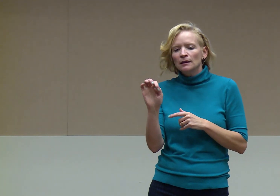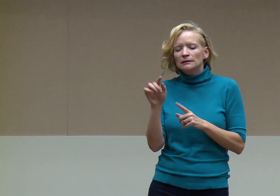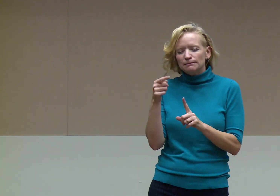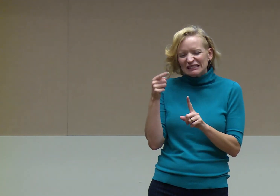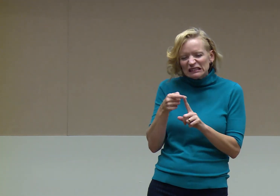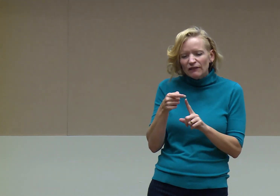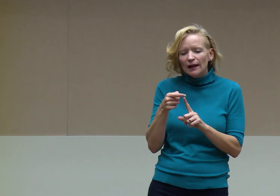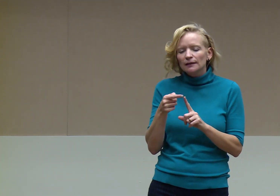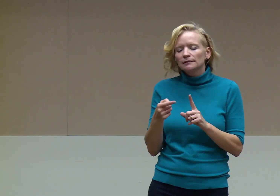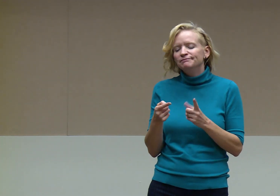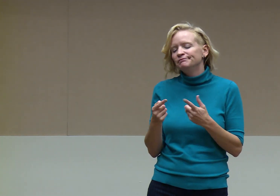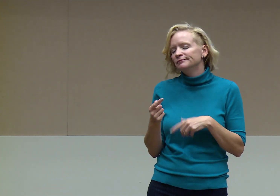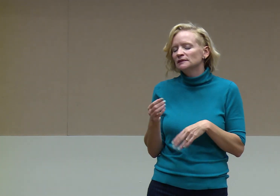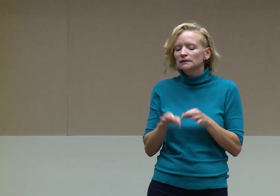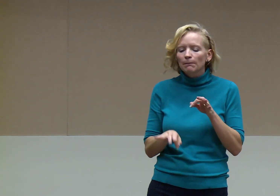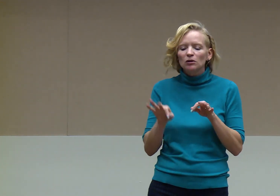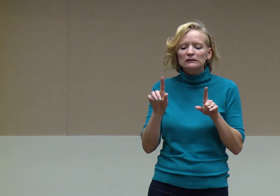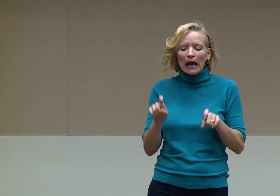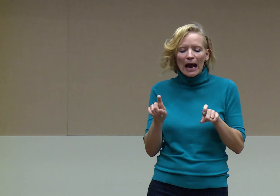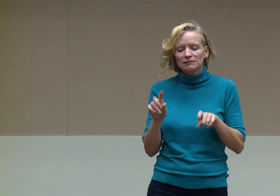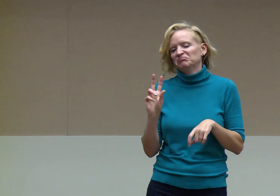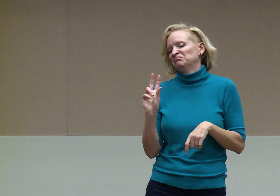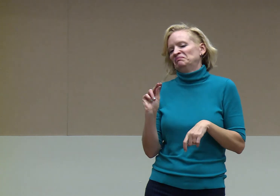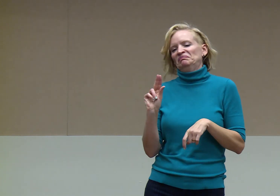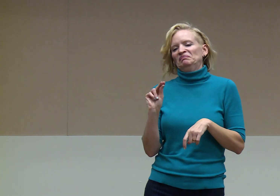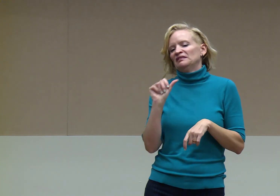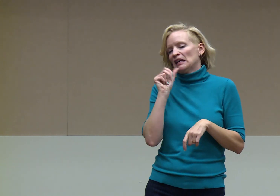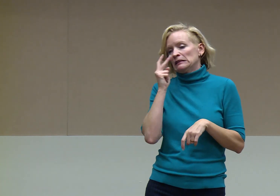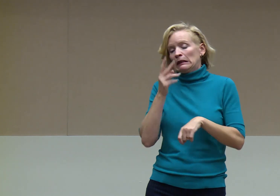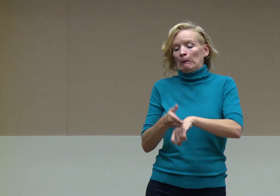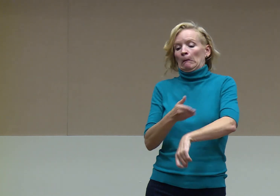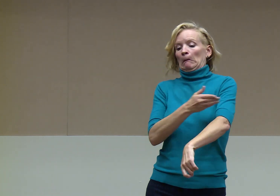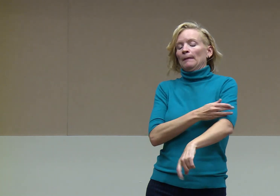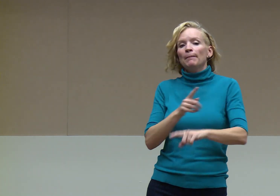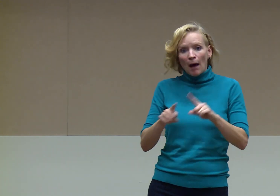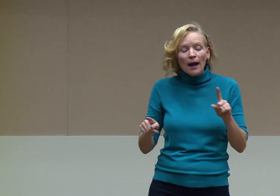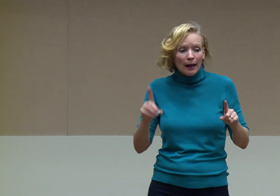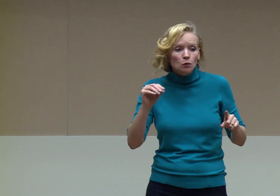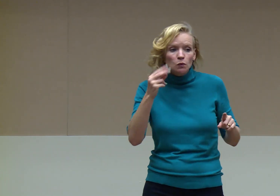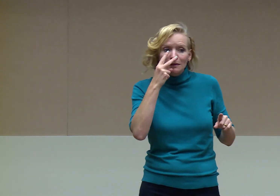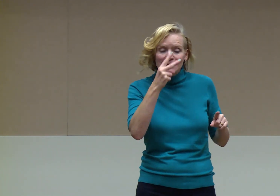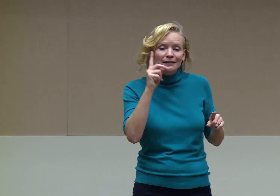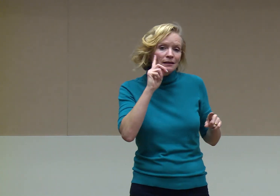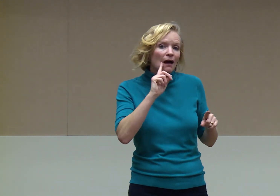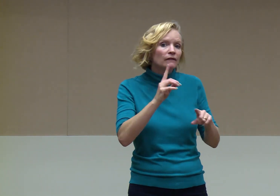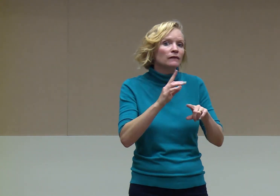If you isolate specific simple tasks, you don't see much of an improvement.